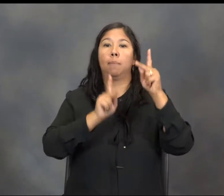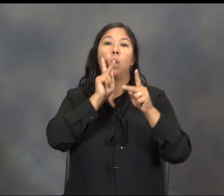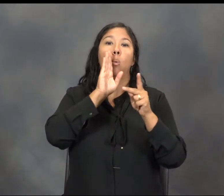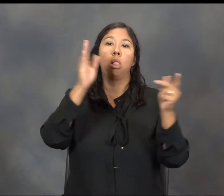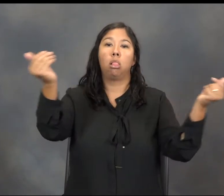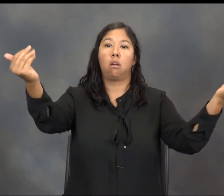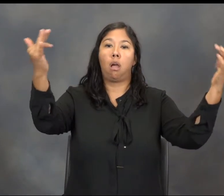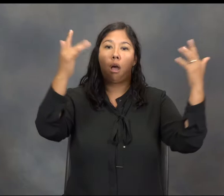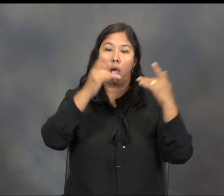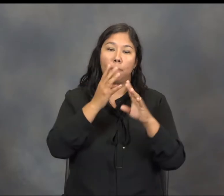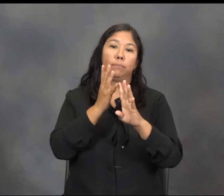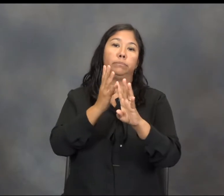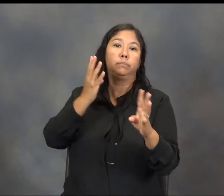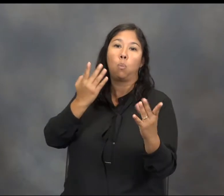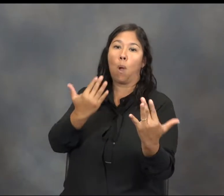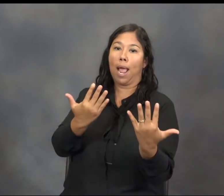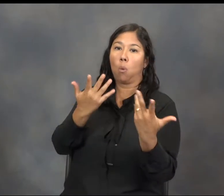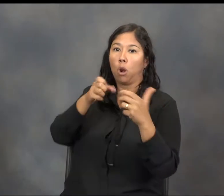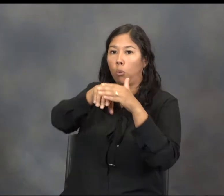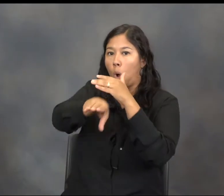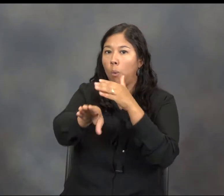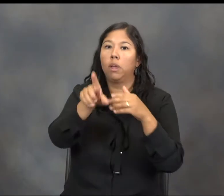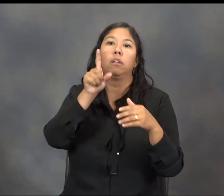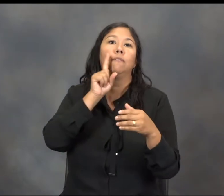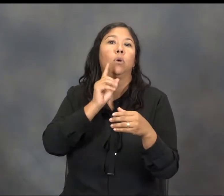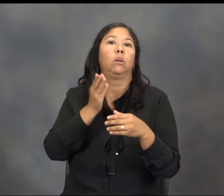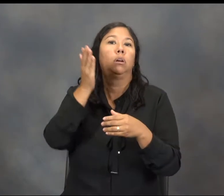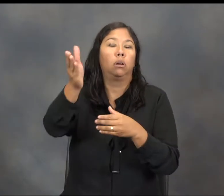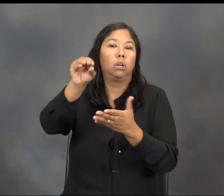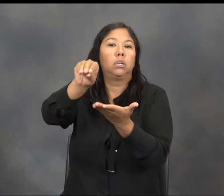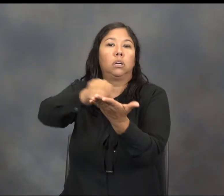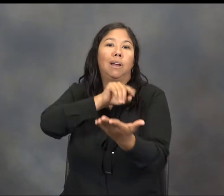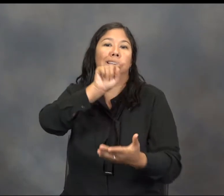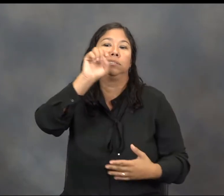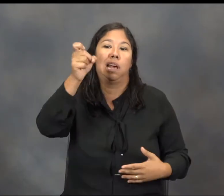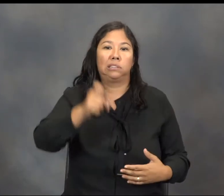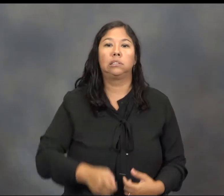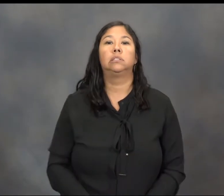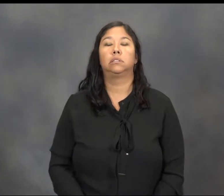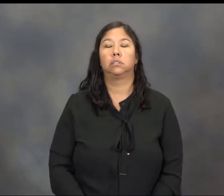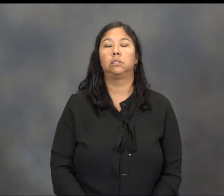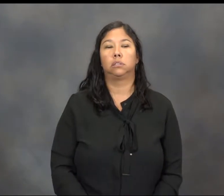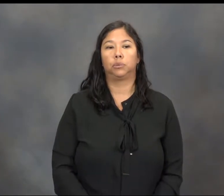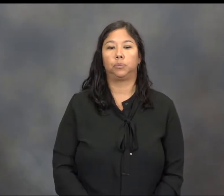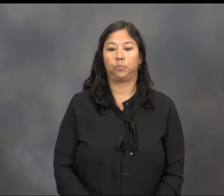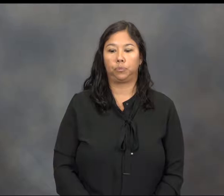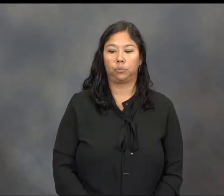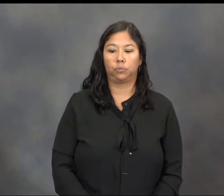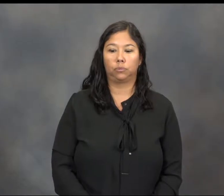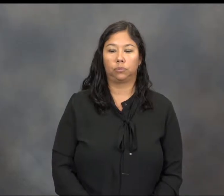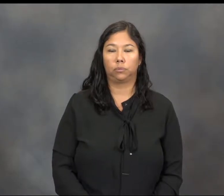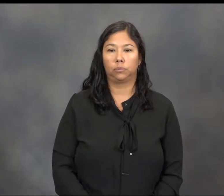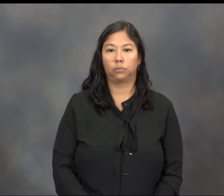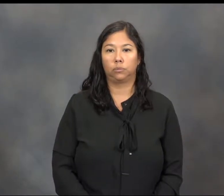waiting to come in to get their taxes done.